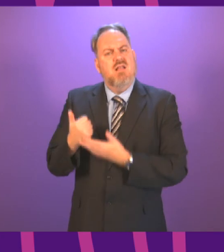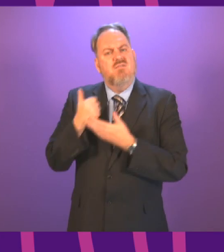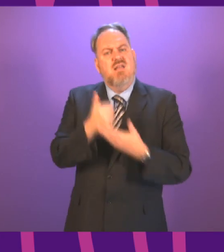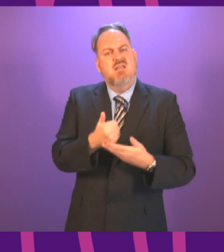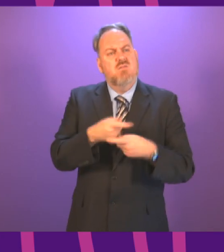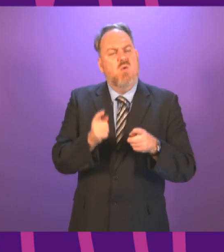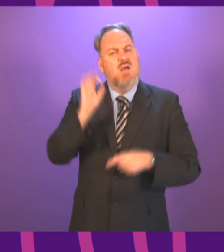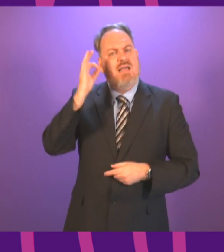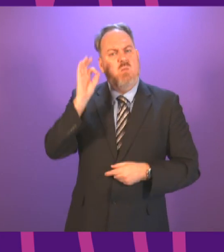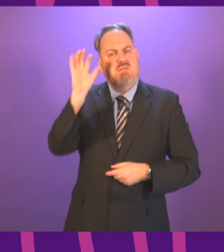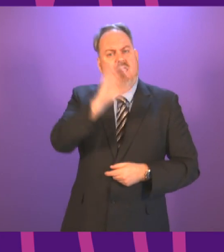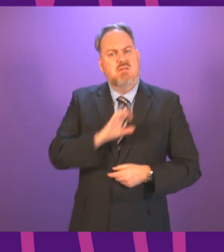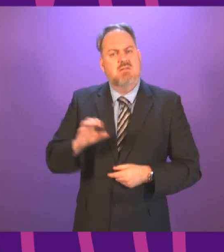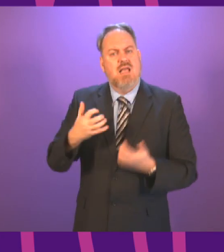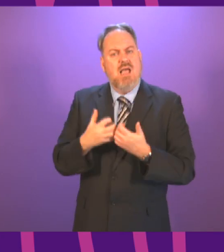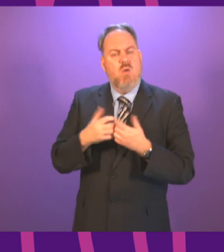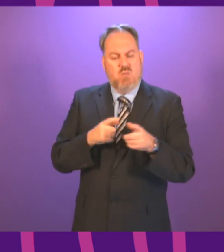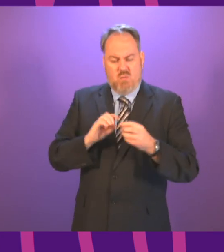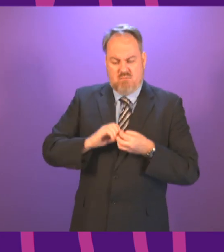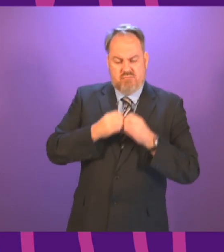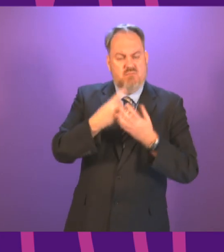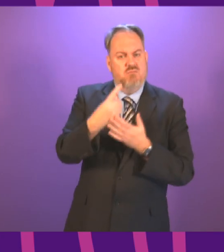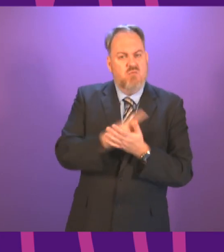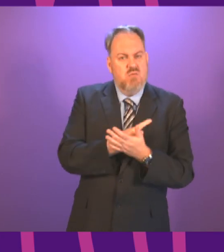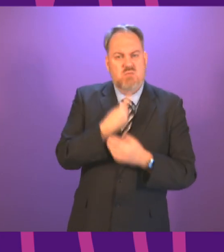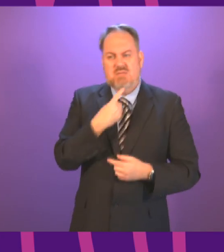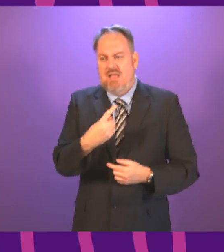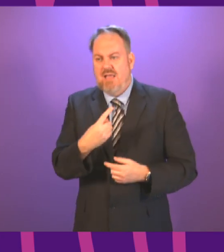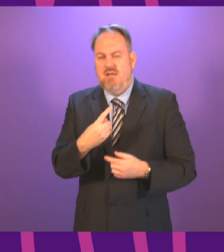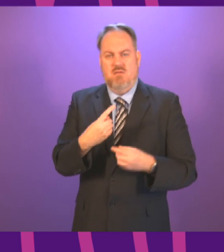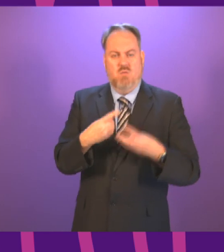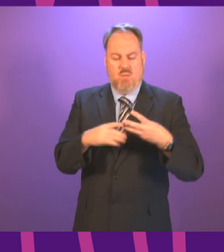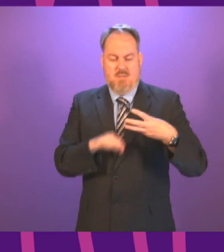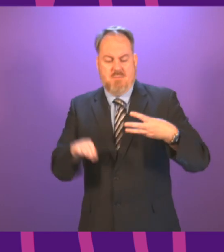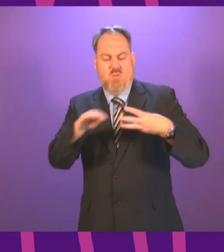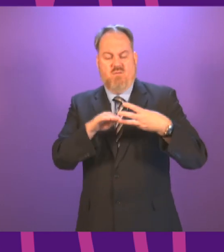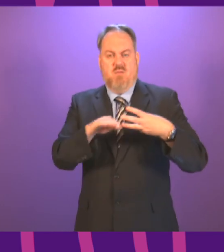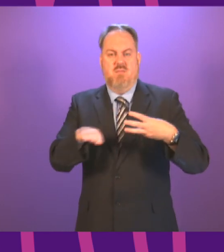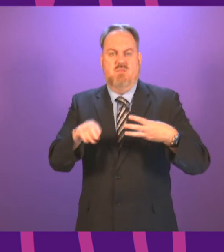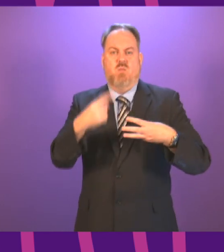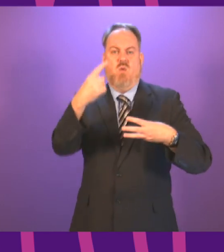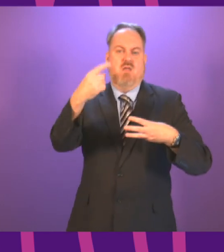been offered to local authorities regarding which measurements would trigger a move through the new tiered system of Covid-19 restrictions. (S5F-04524)